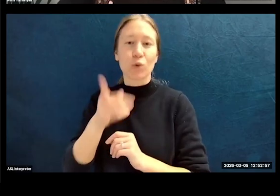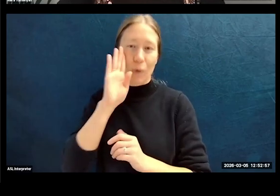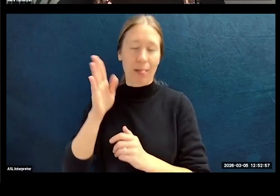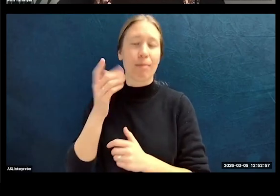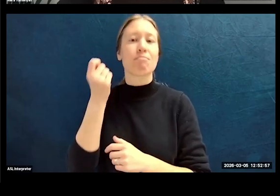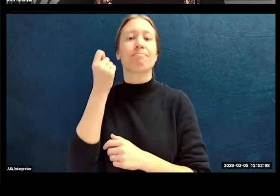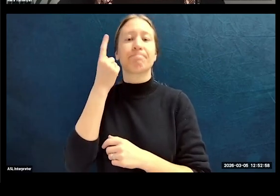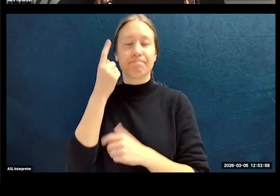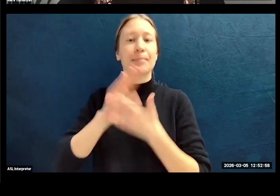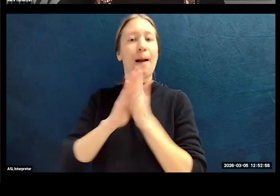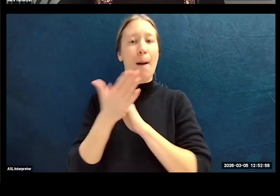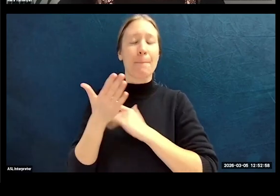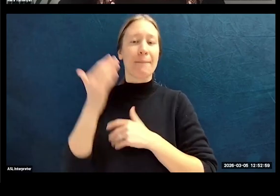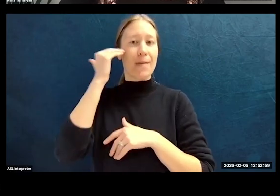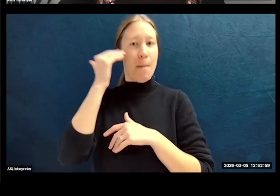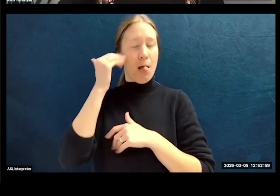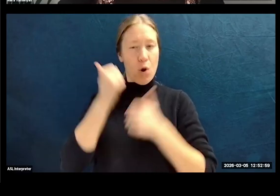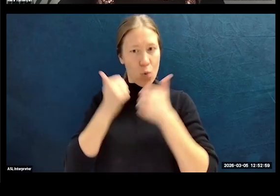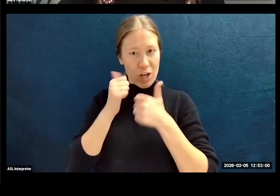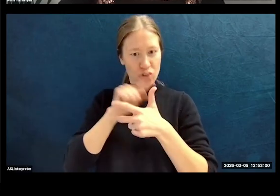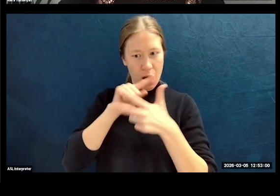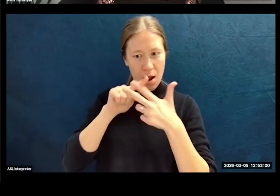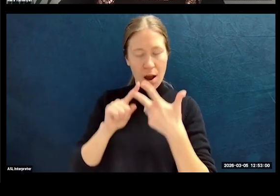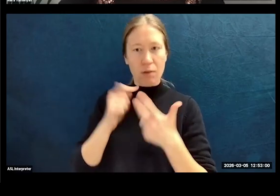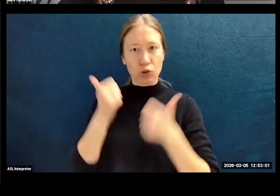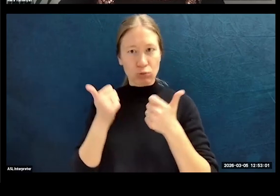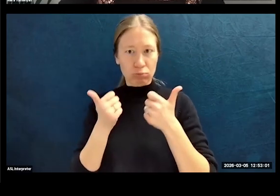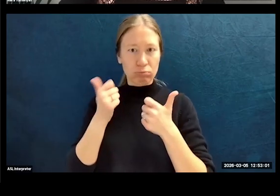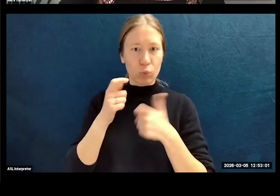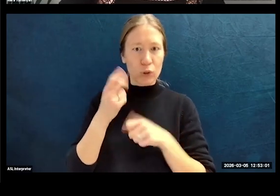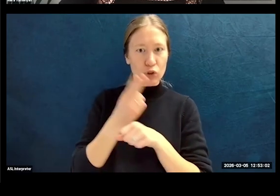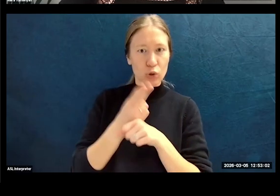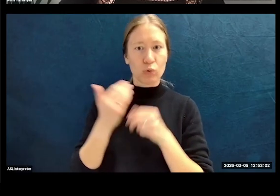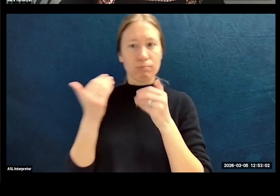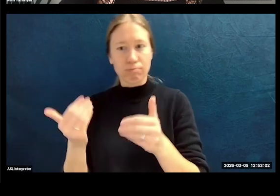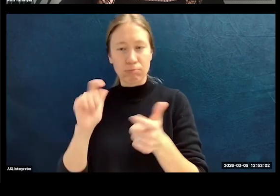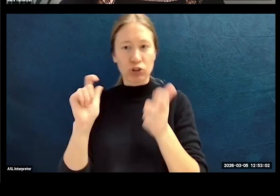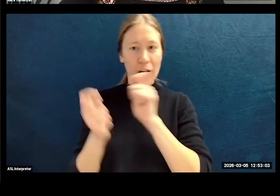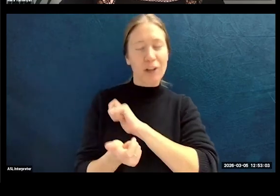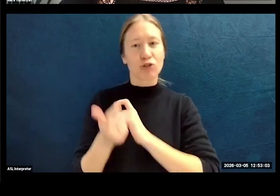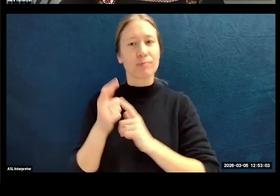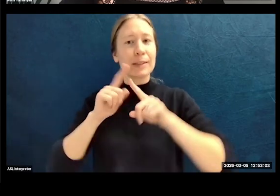with which panes are useful in which situations. So, I'm going to turn to Jessica now